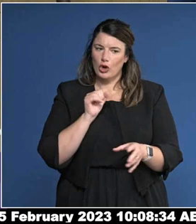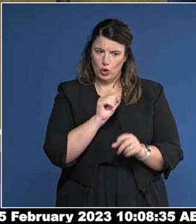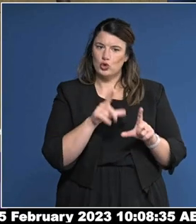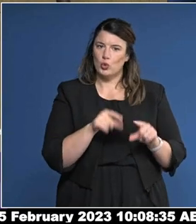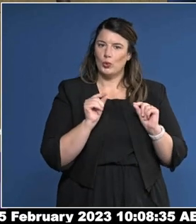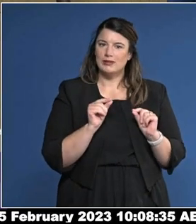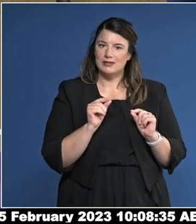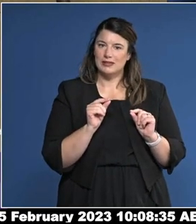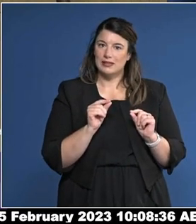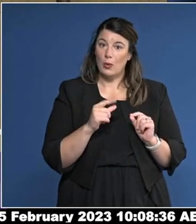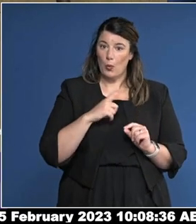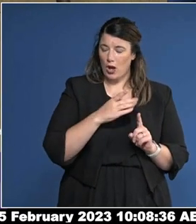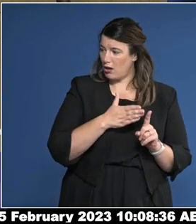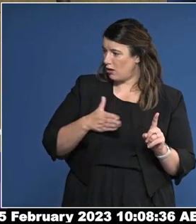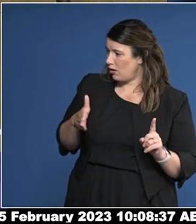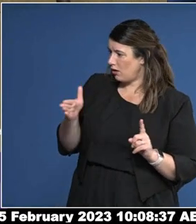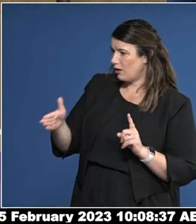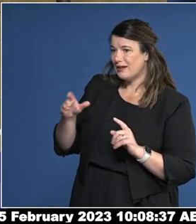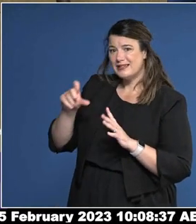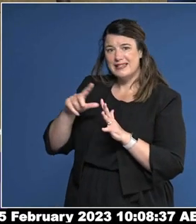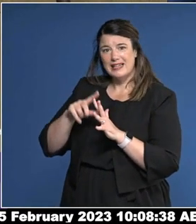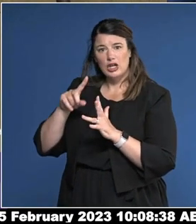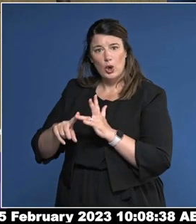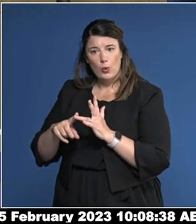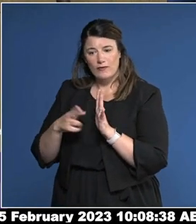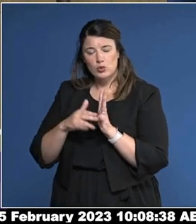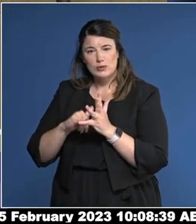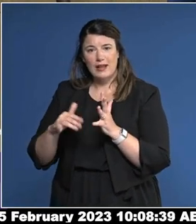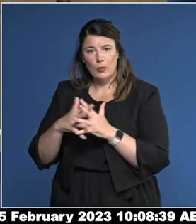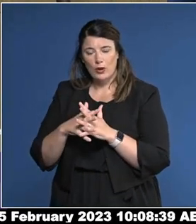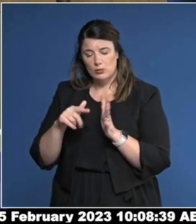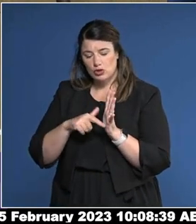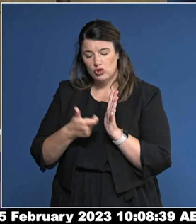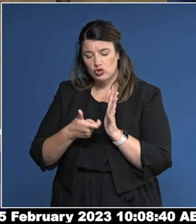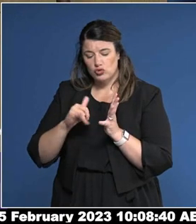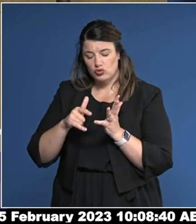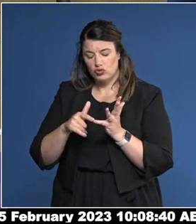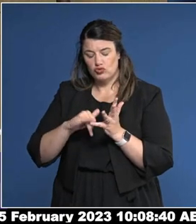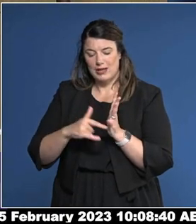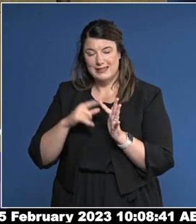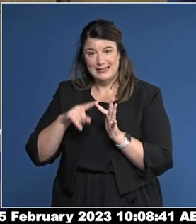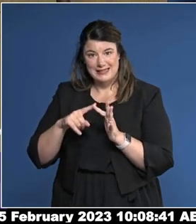position as the Chief Executive Officer of New South Wales Trustee and Guardian in August 2022.